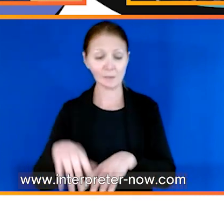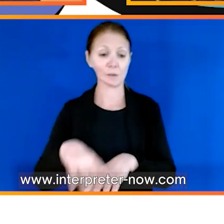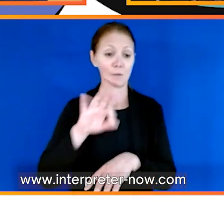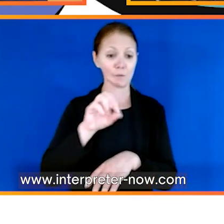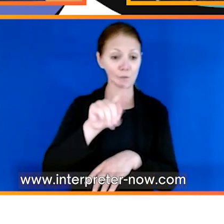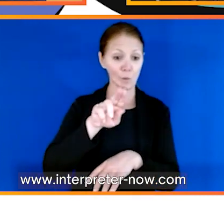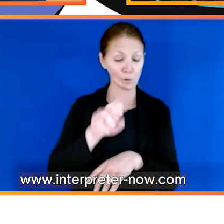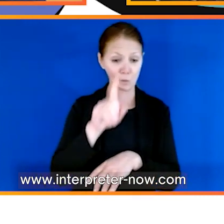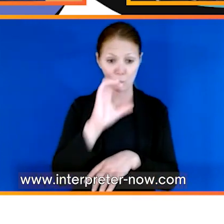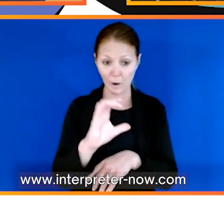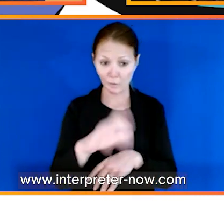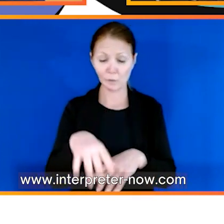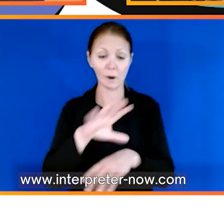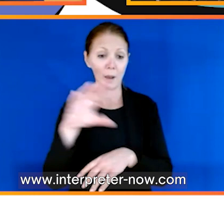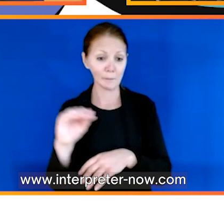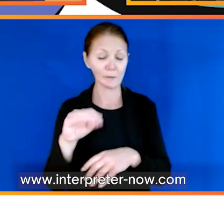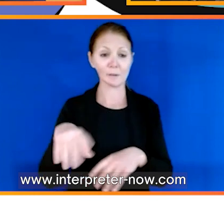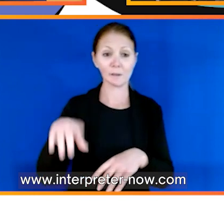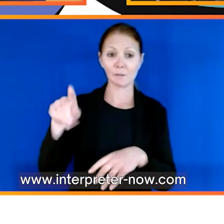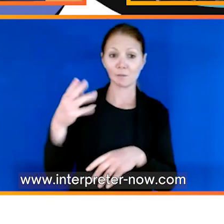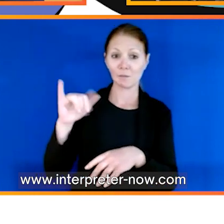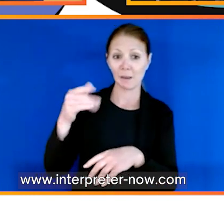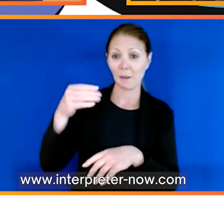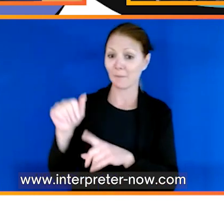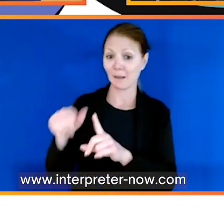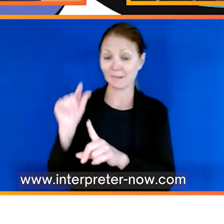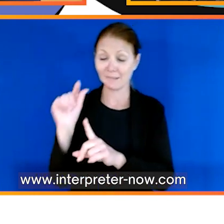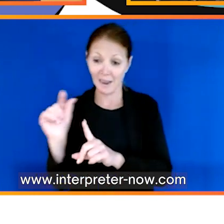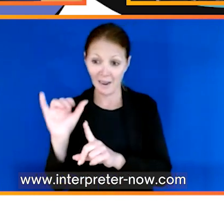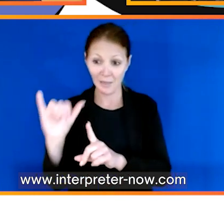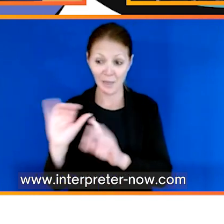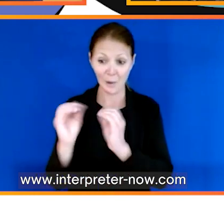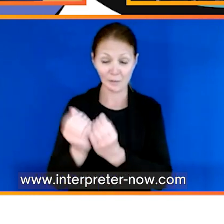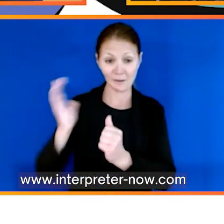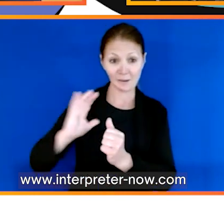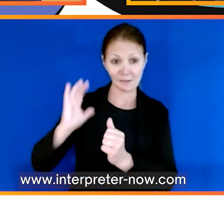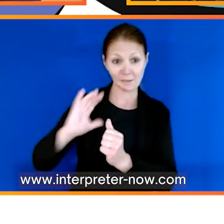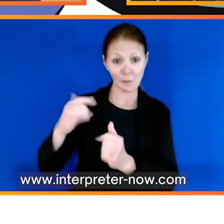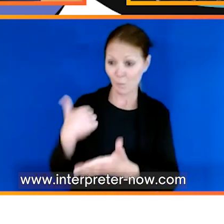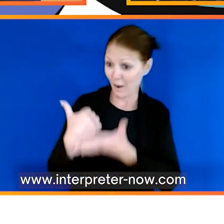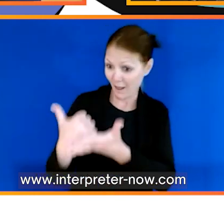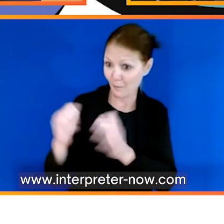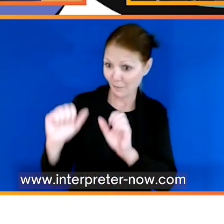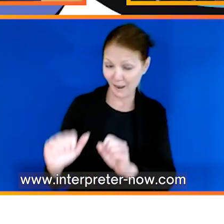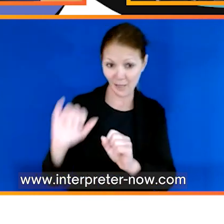We've worked with Google of course, Reddit, Salesforce, Asana, Kaiser Permanente, Zillow,